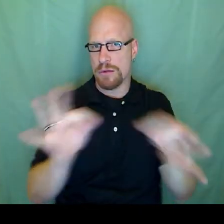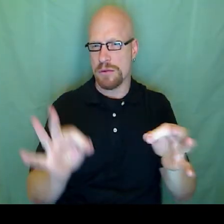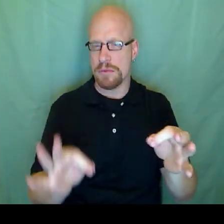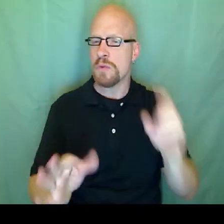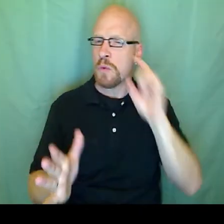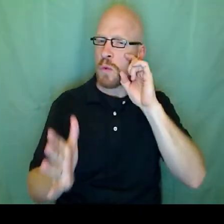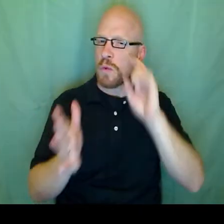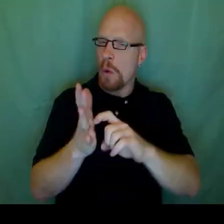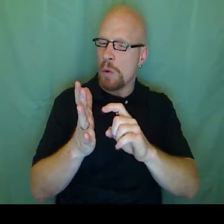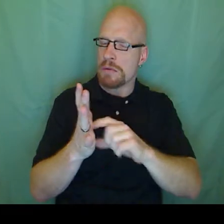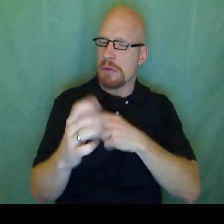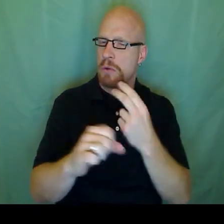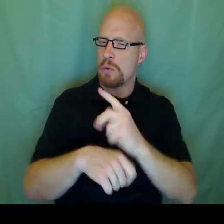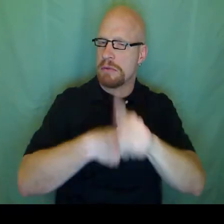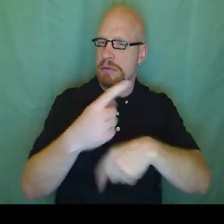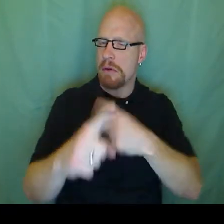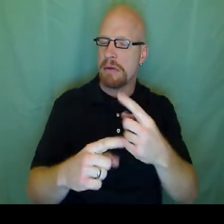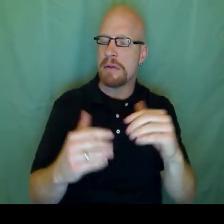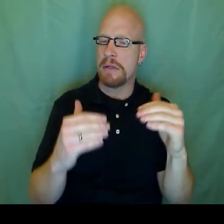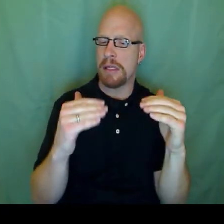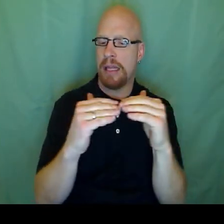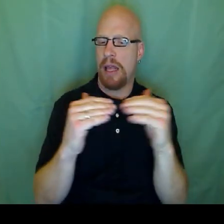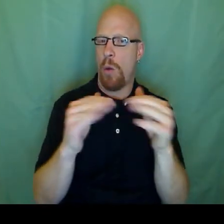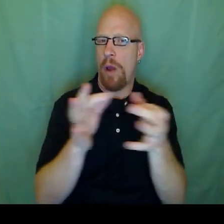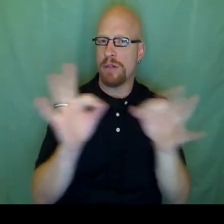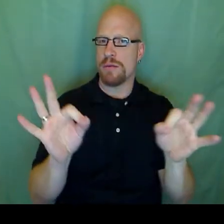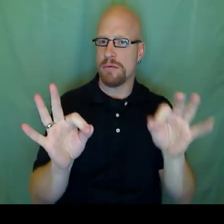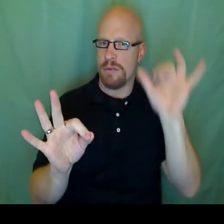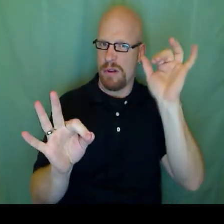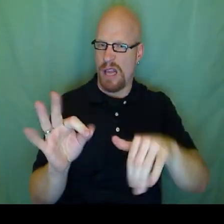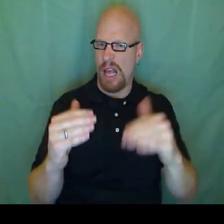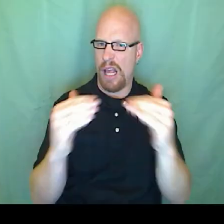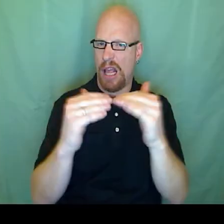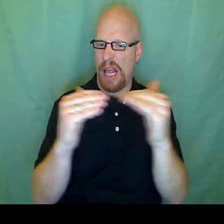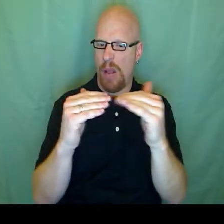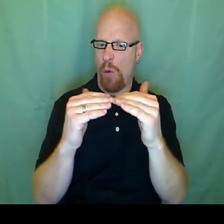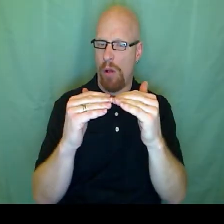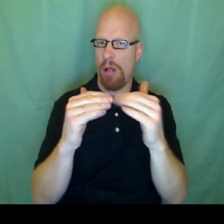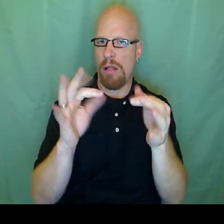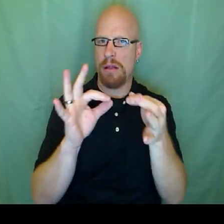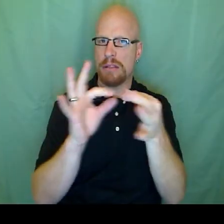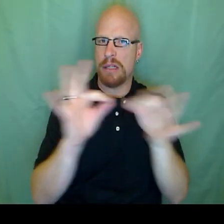to solve a system of two equations. You look at how I sign this, the equal sentence.